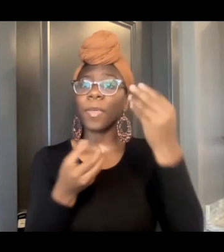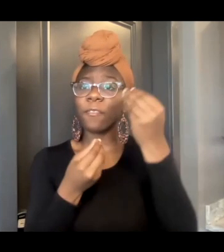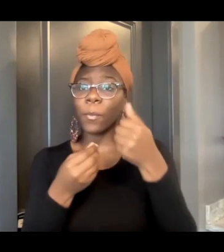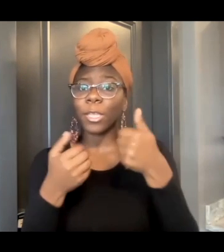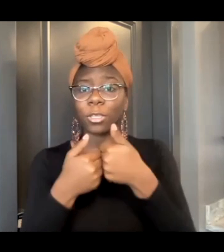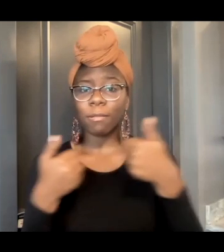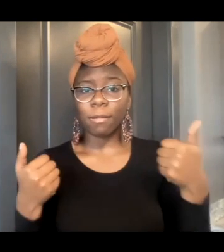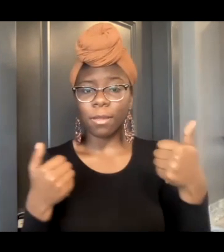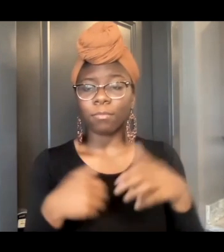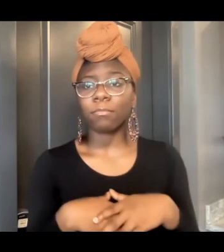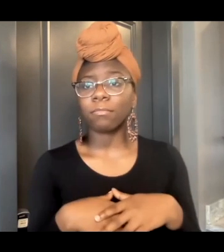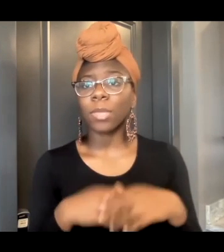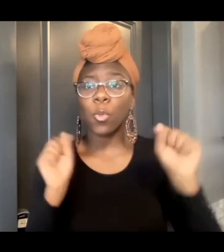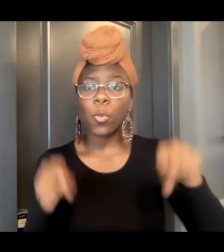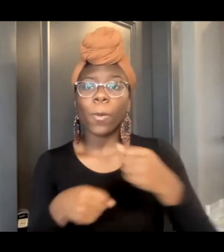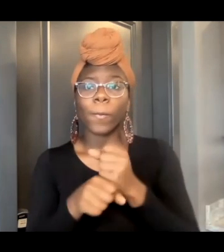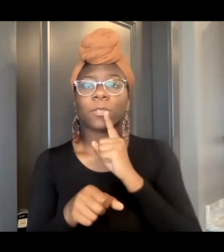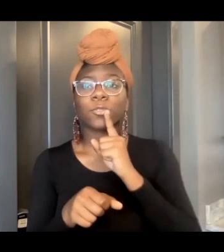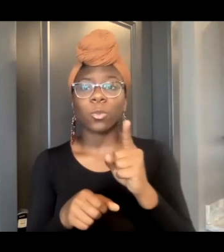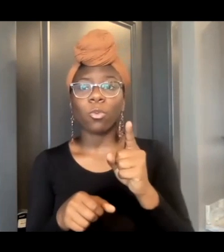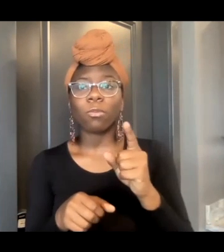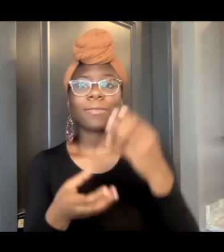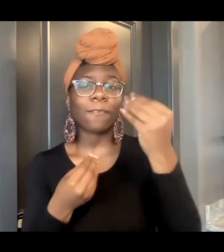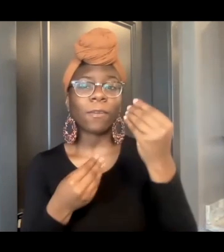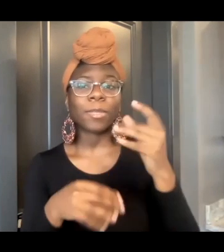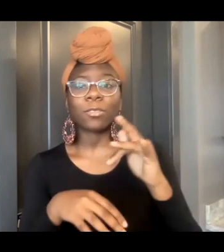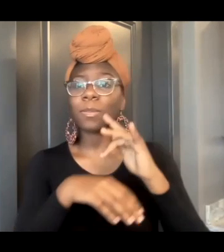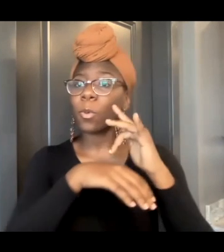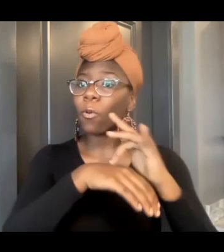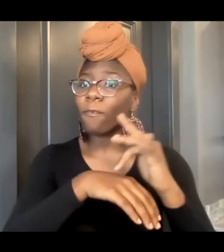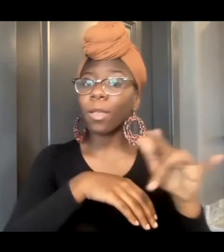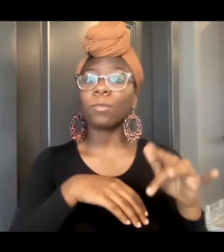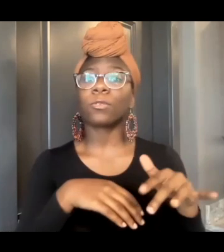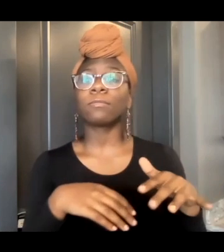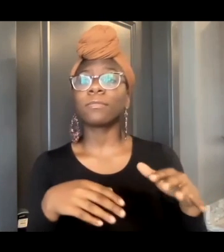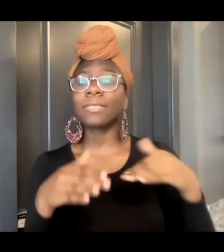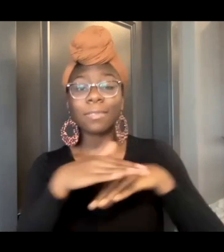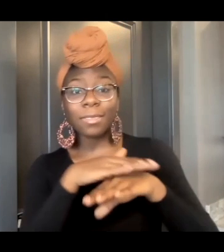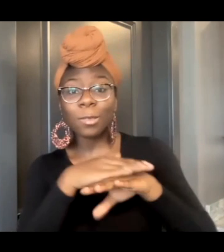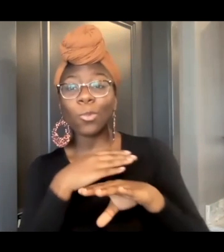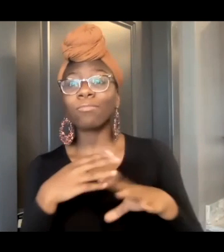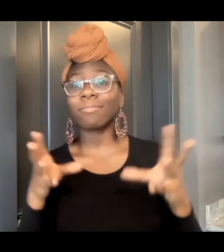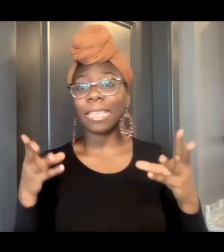We just have to make sure that the information is available, accessible, acceptable, and